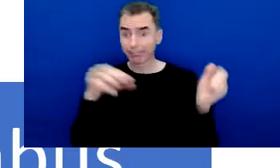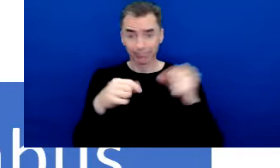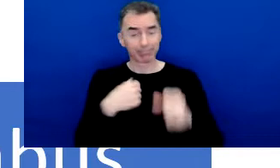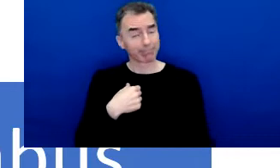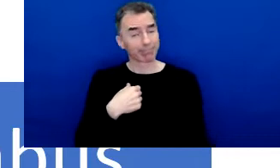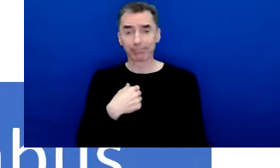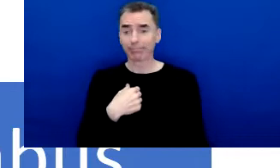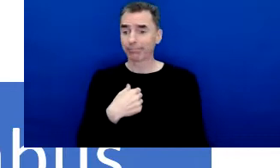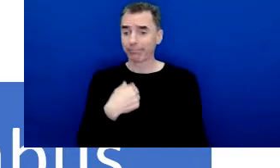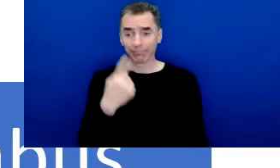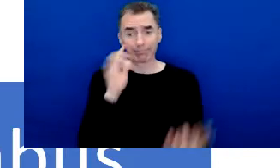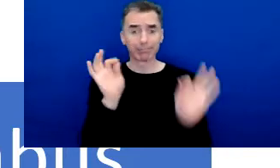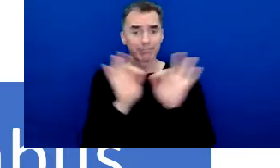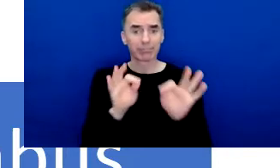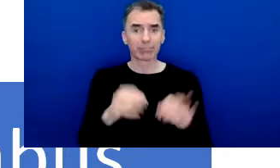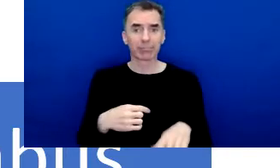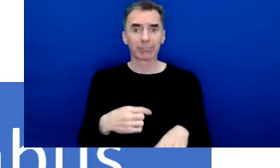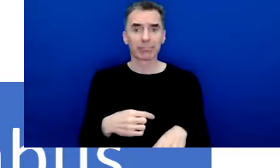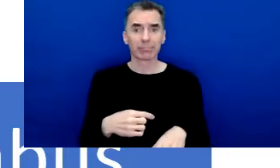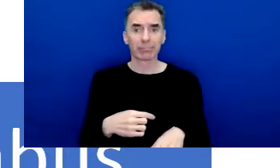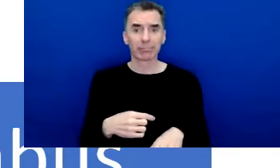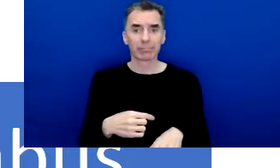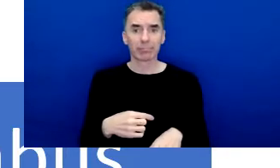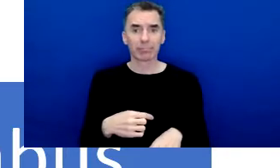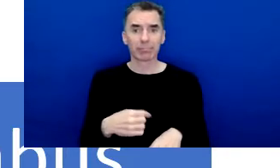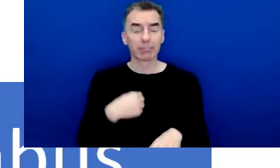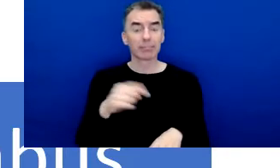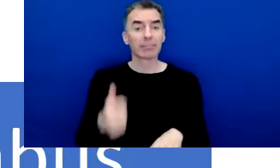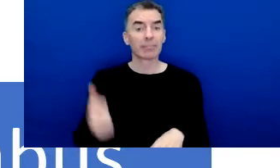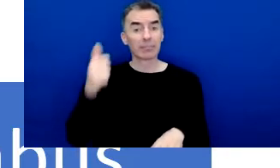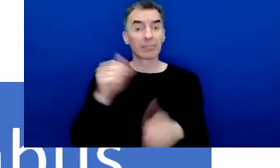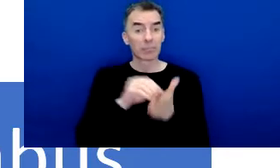You know, I say that I'm the human clicker as a dean of students, I really don't have